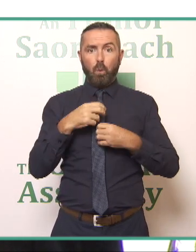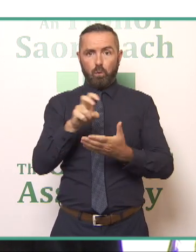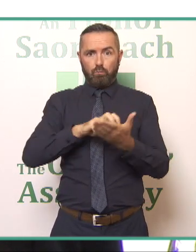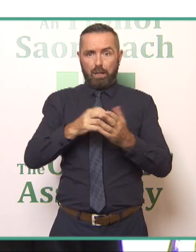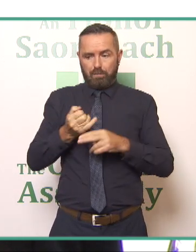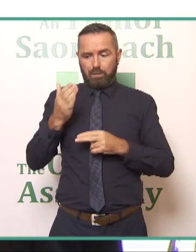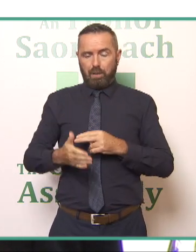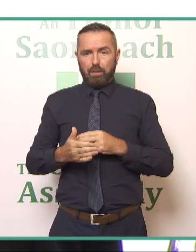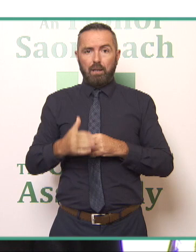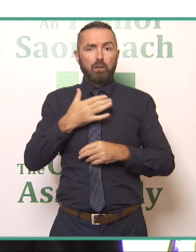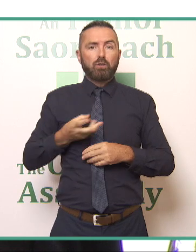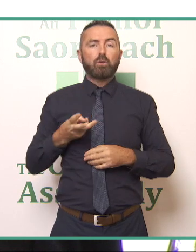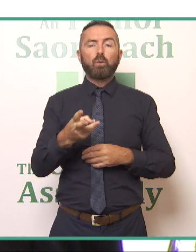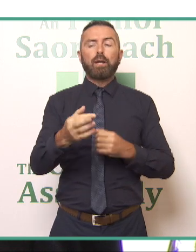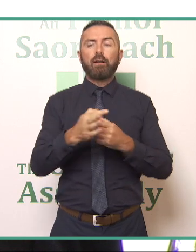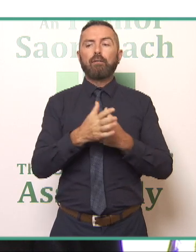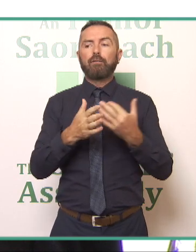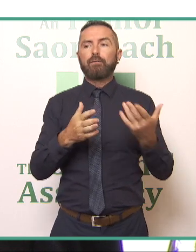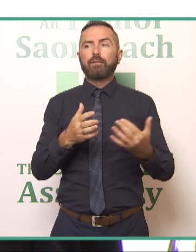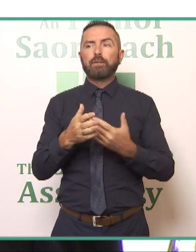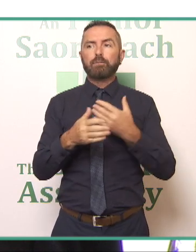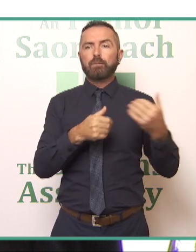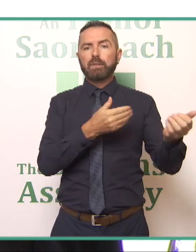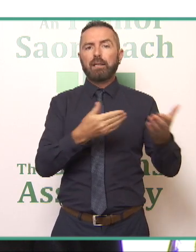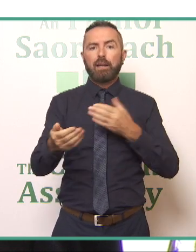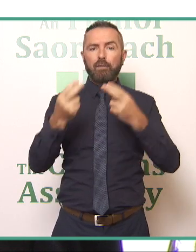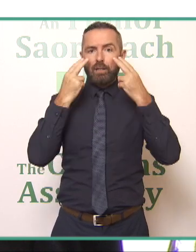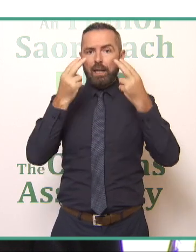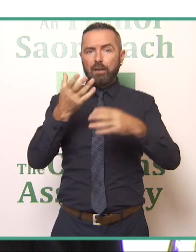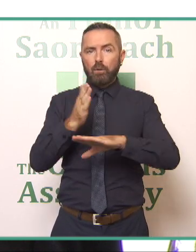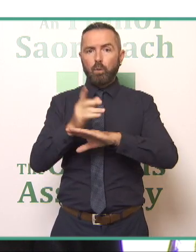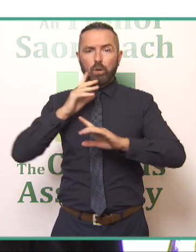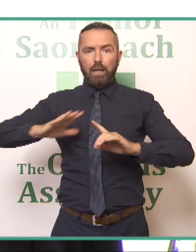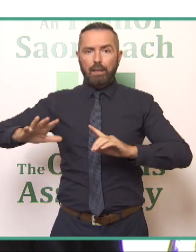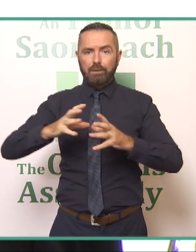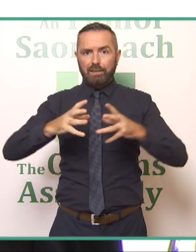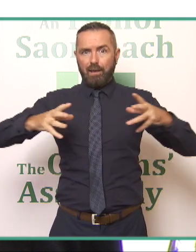It's a it's a way of of delivering native Woodlands at scale native Woodlands because of nature because